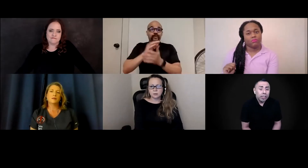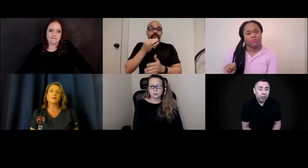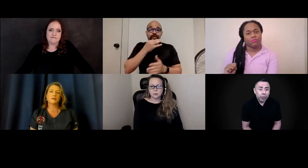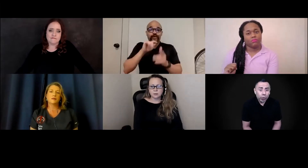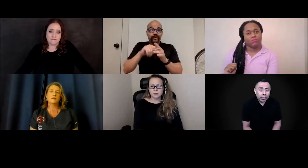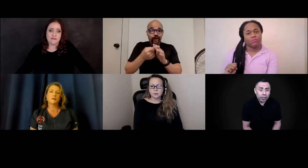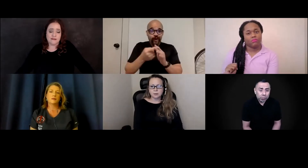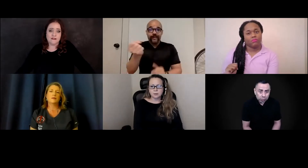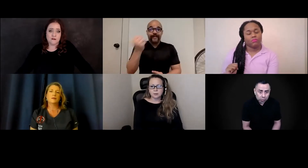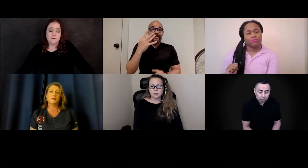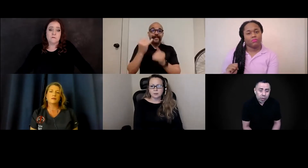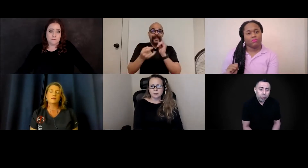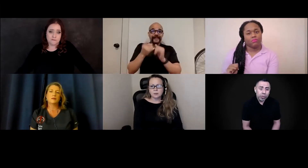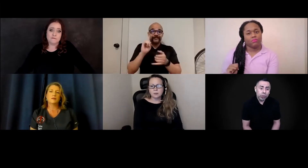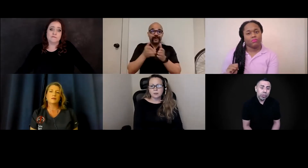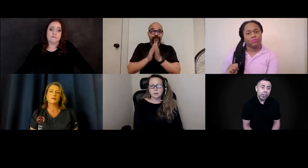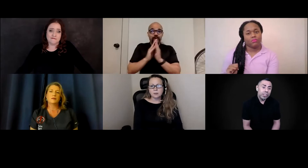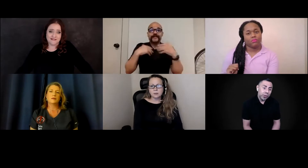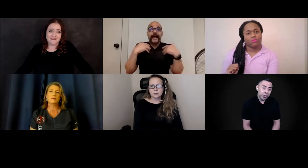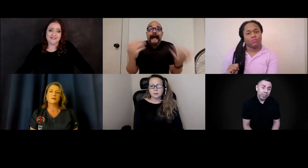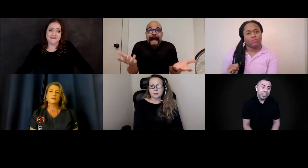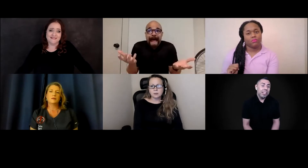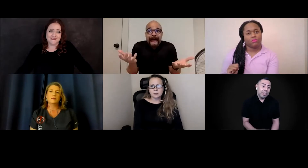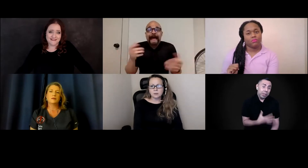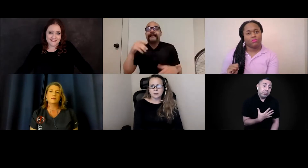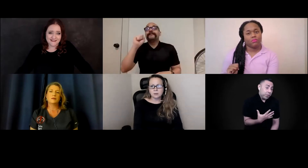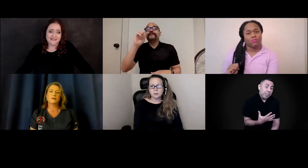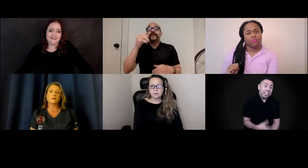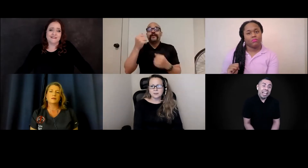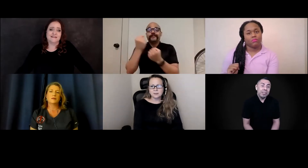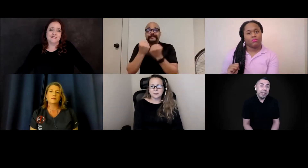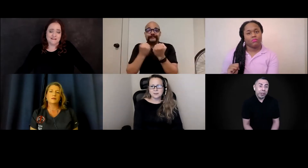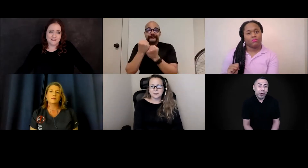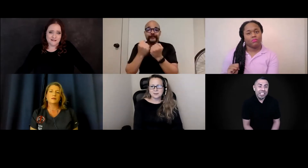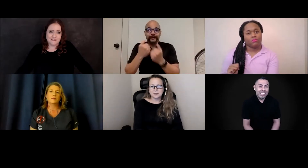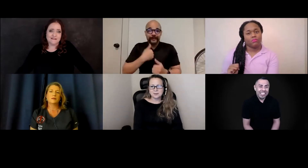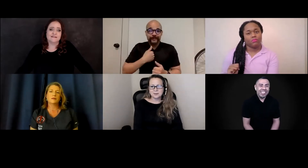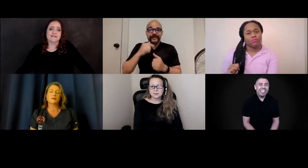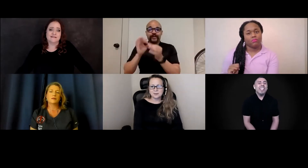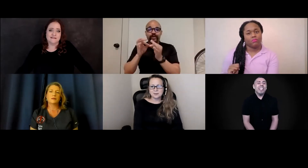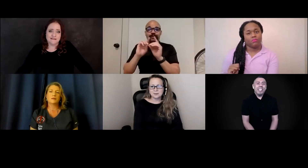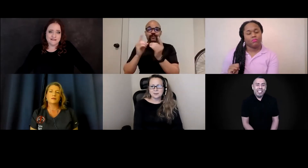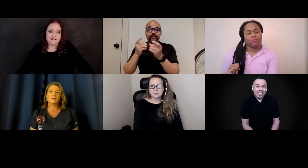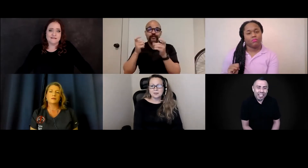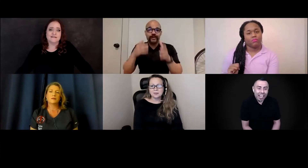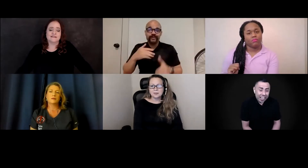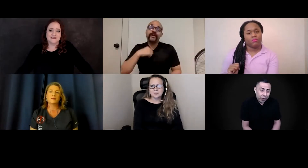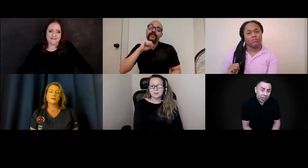So, of course, with school starting soon, and me receiving a last-minute request, that